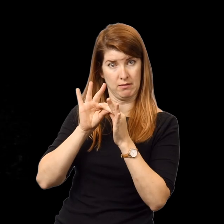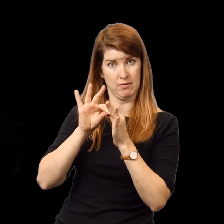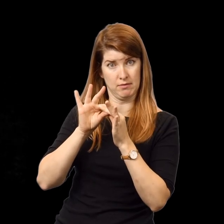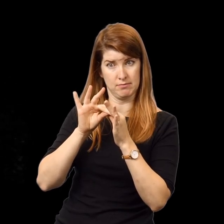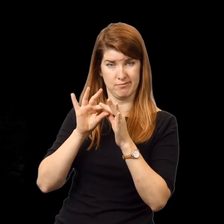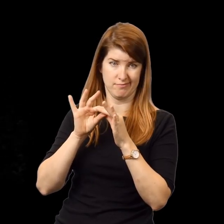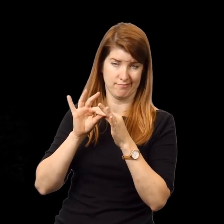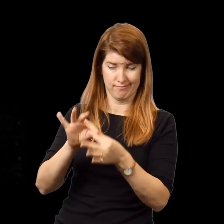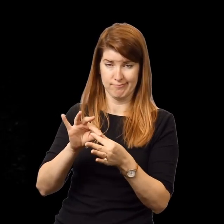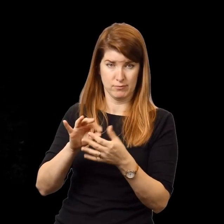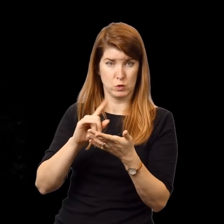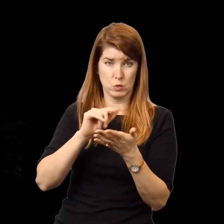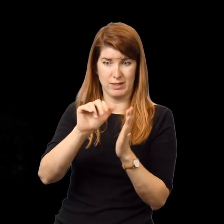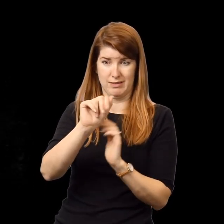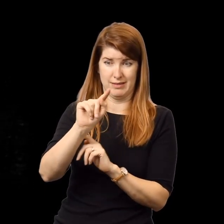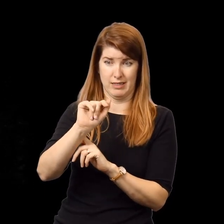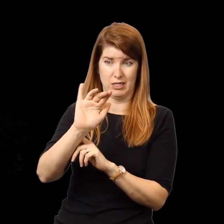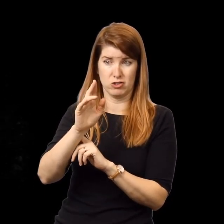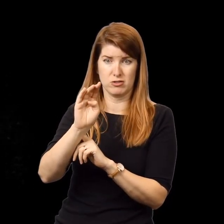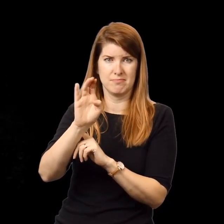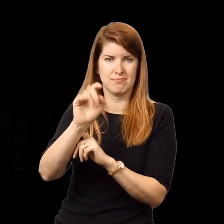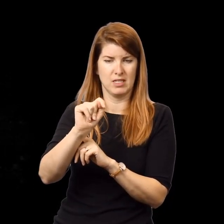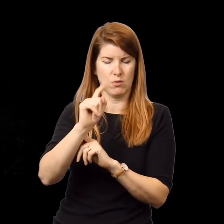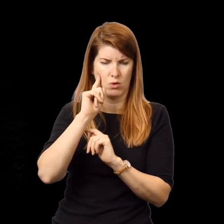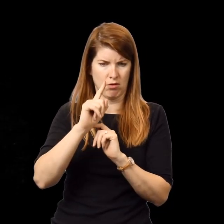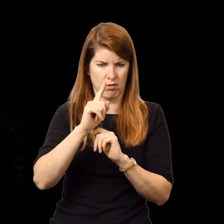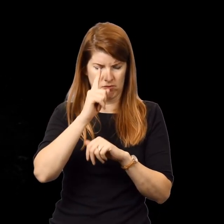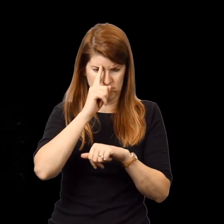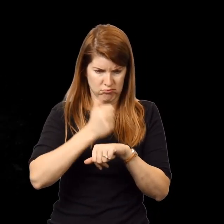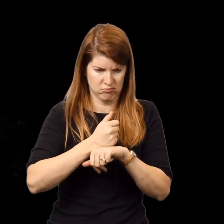of attachment is they develop negative beliefs about themselves.